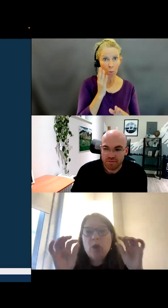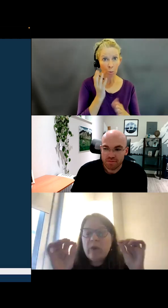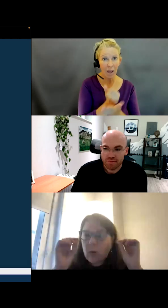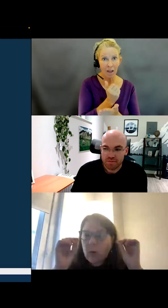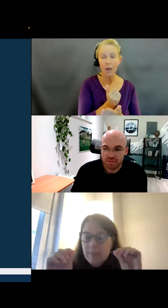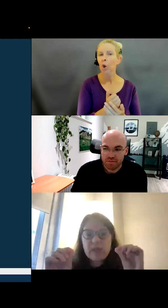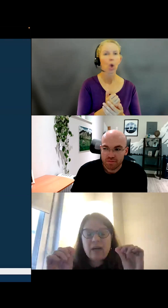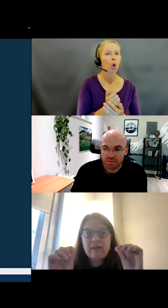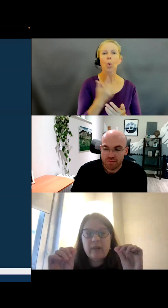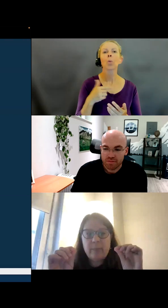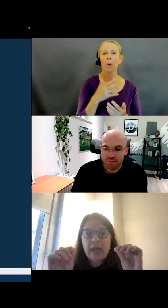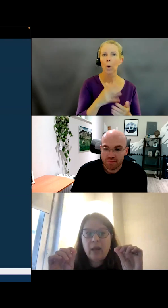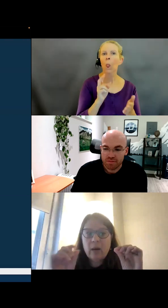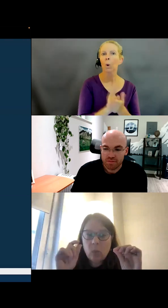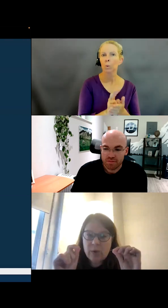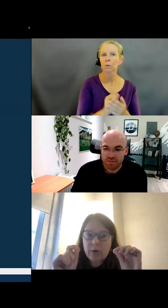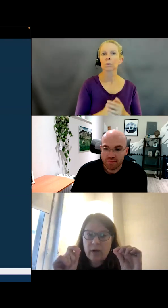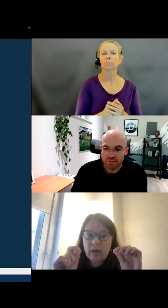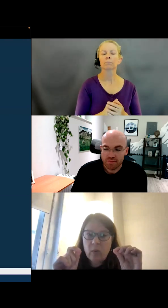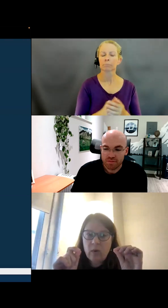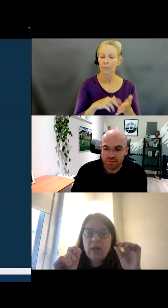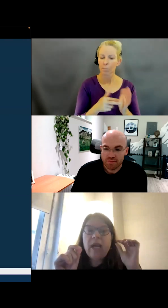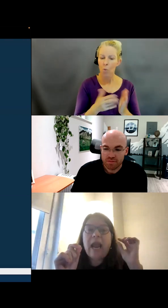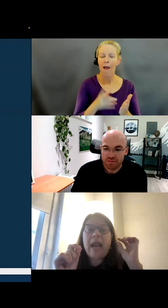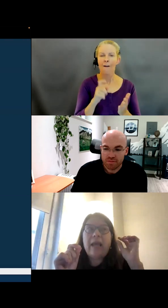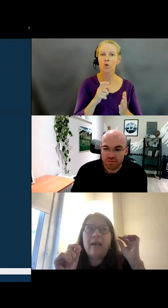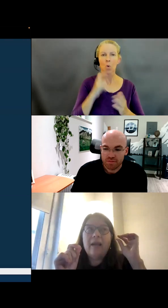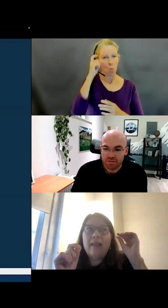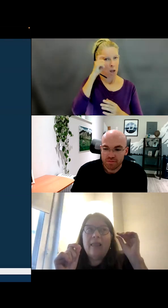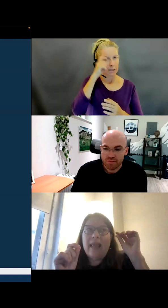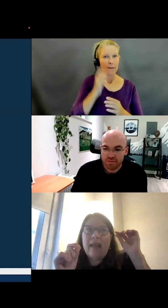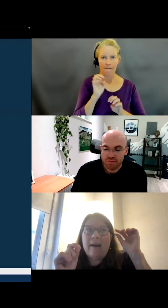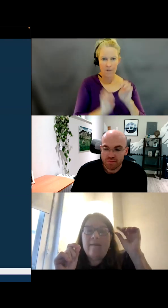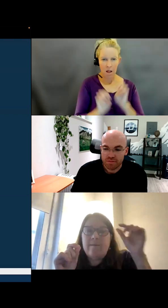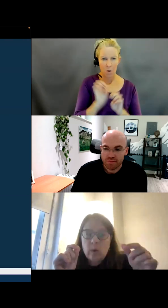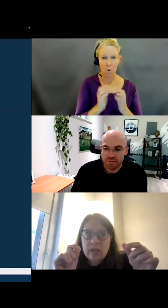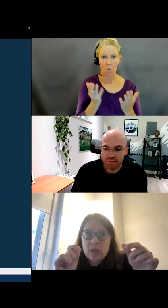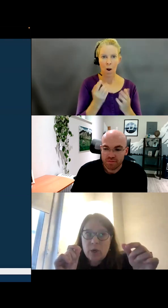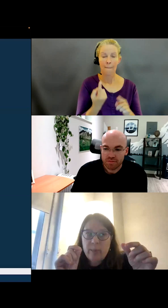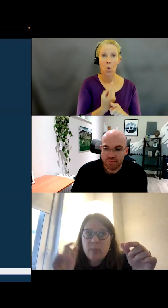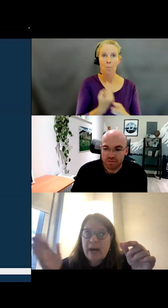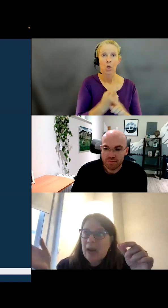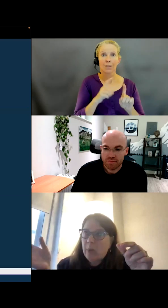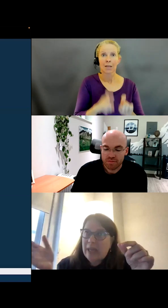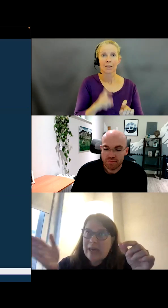have to representative Lee pick what we are going to do and then focus your human brain and get